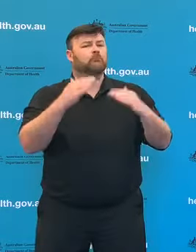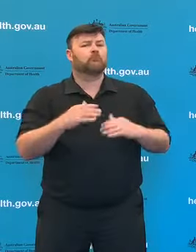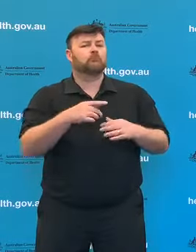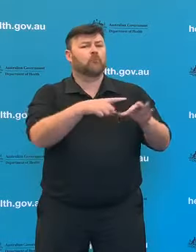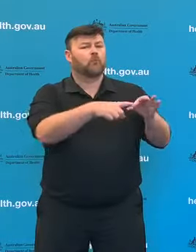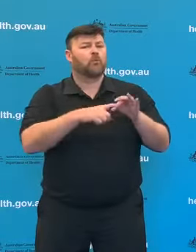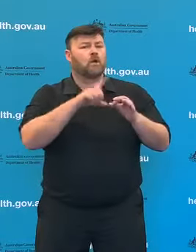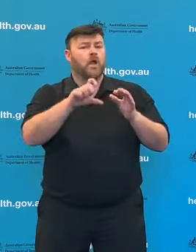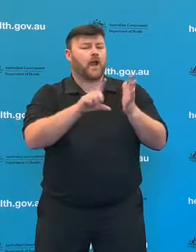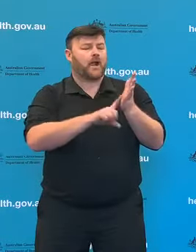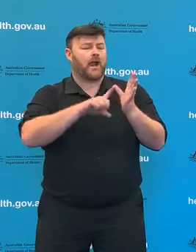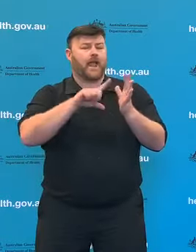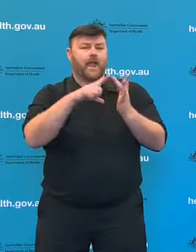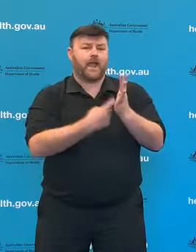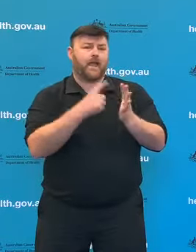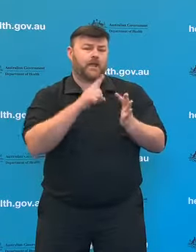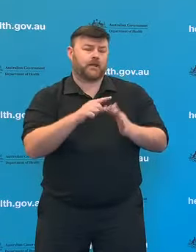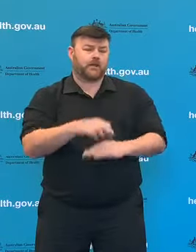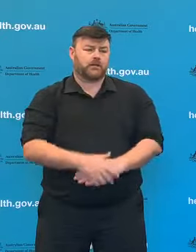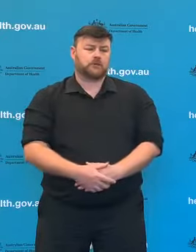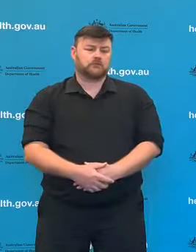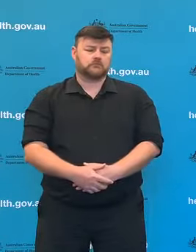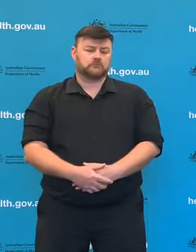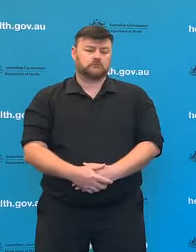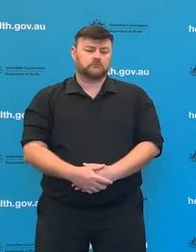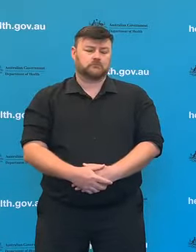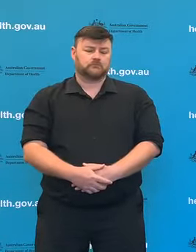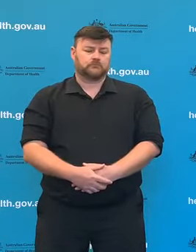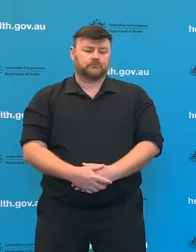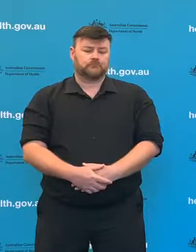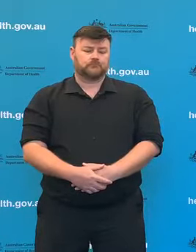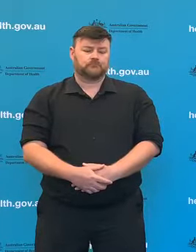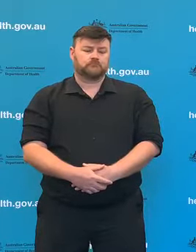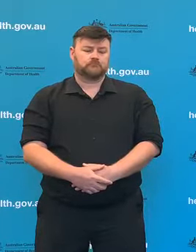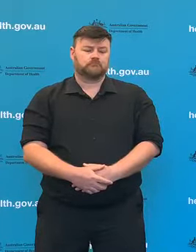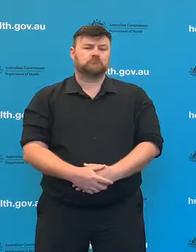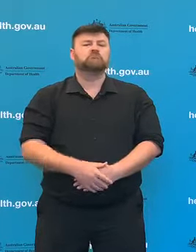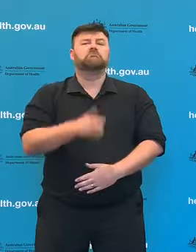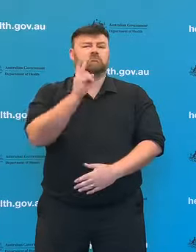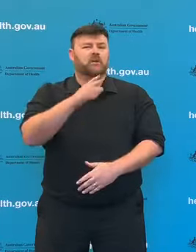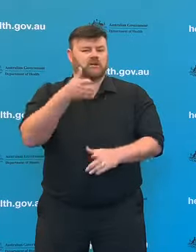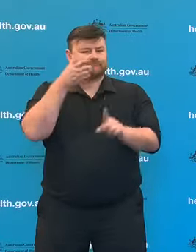Reporter: Yeah. Thanks, Professor Kidd. On aged care, I have two questions.